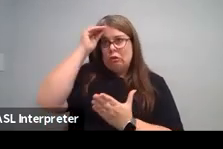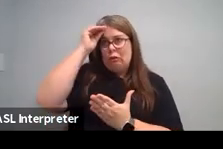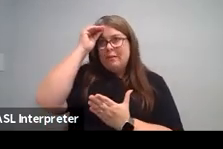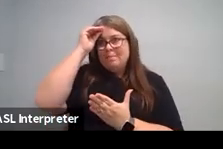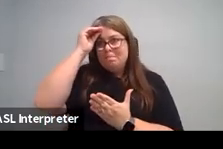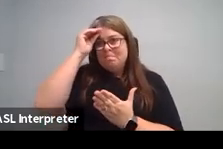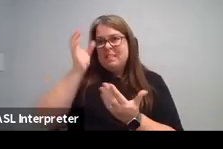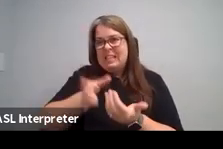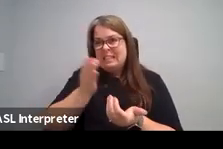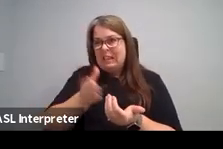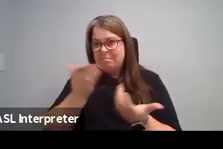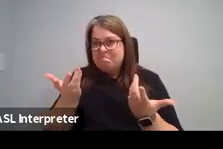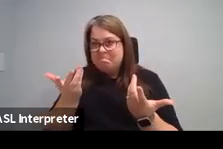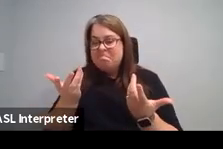Allison Frenzel : They're not as scripted as some of the others.